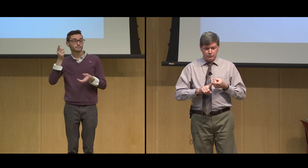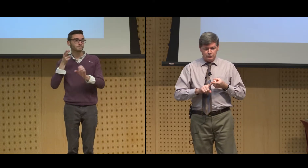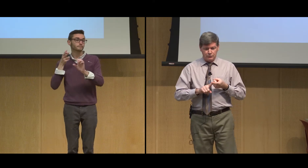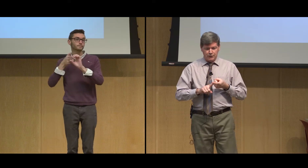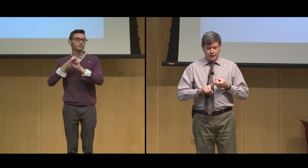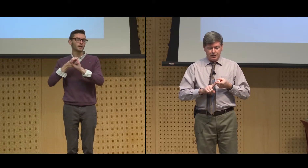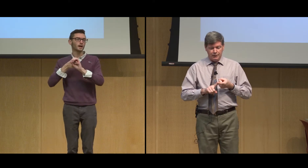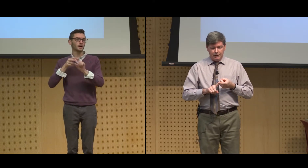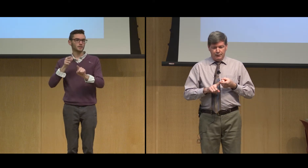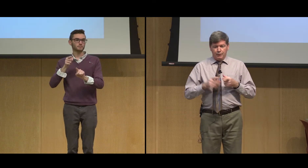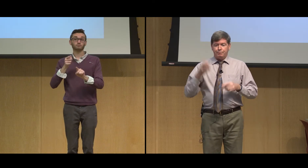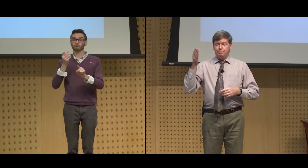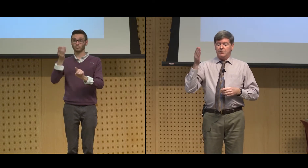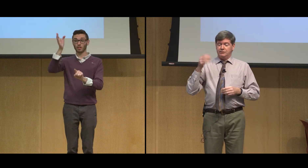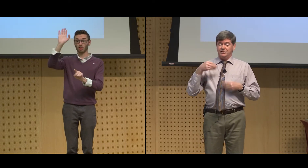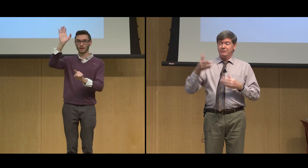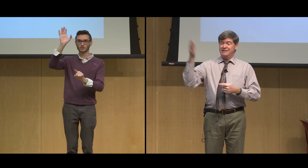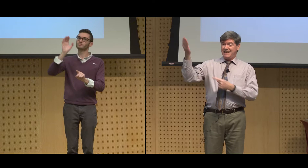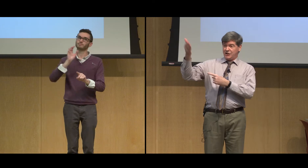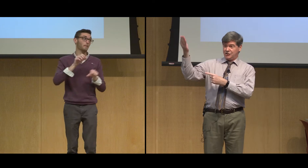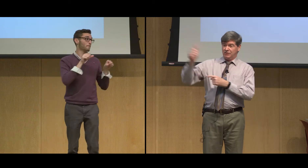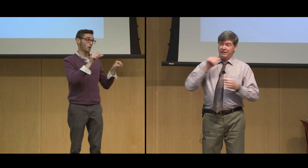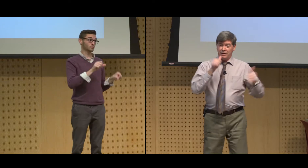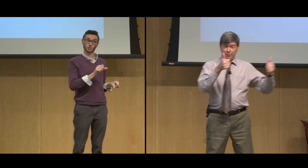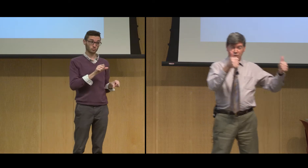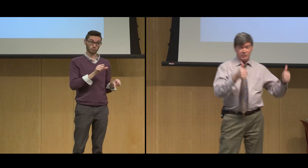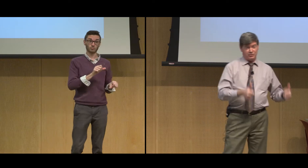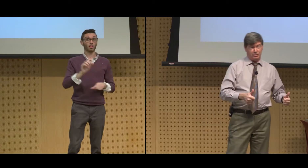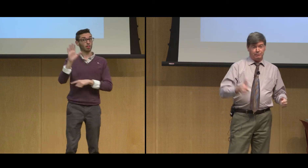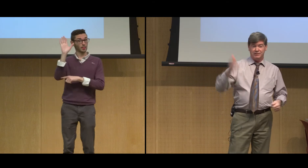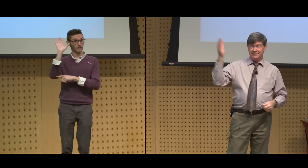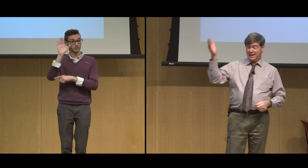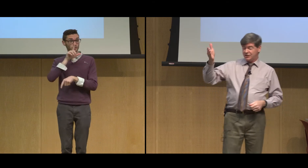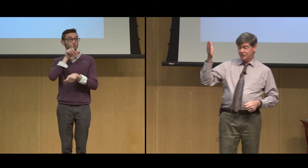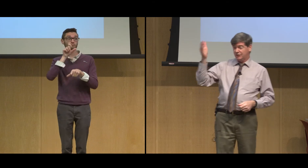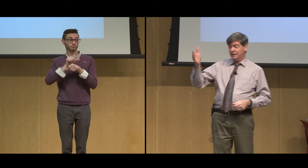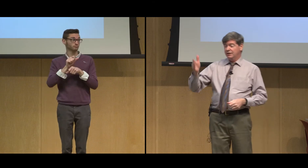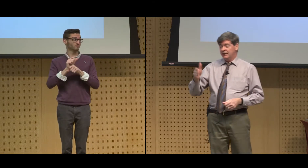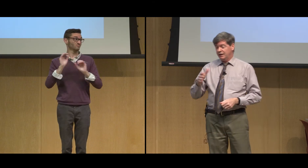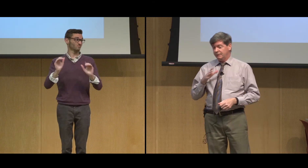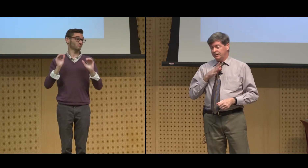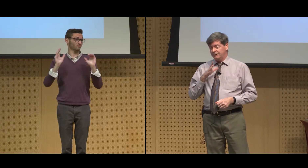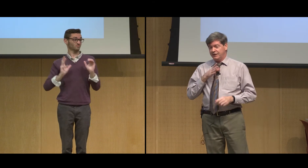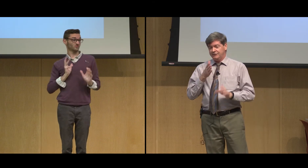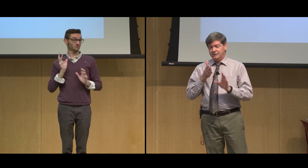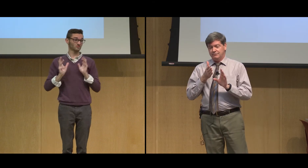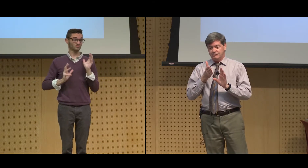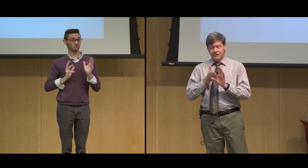I was invited to-- to give a lecture. Not a poster, but a lecture